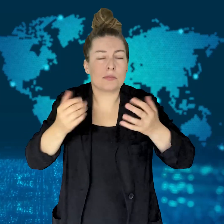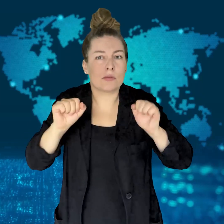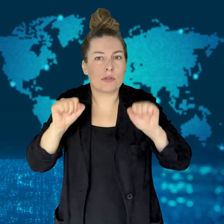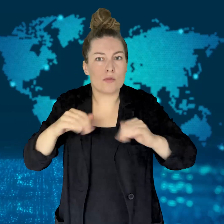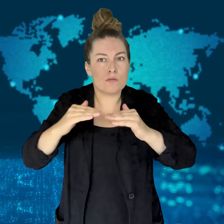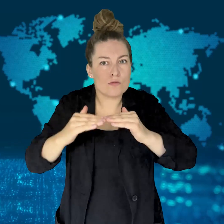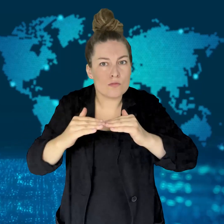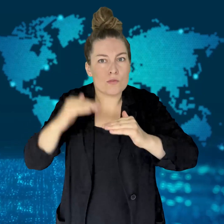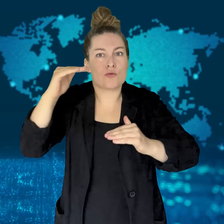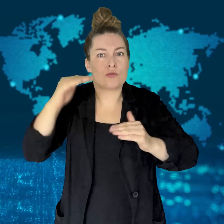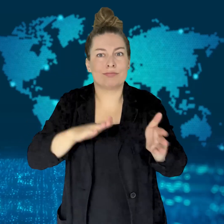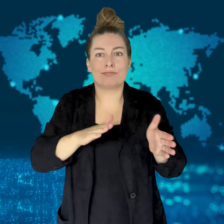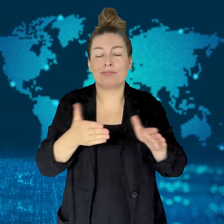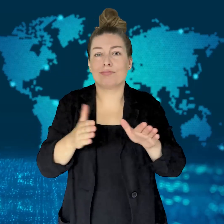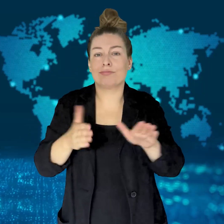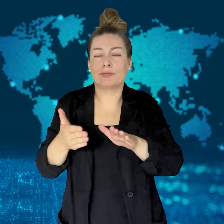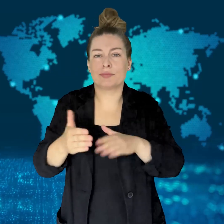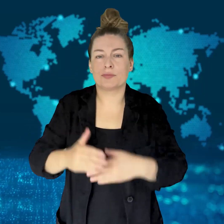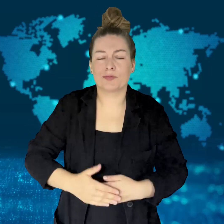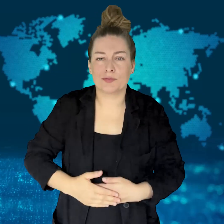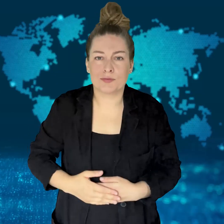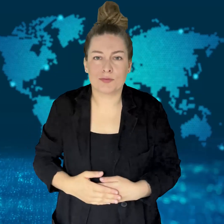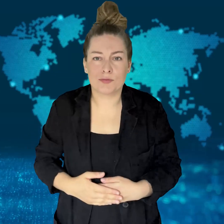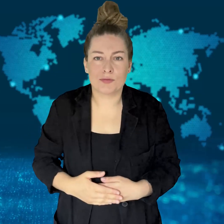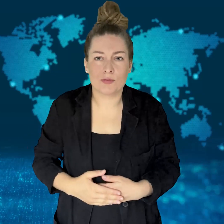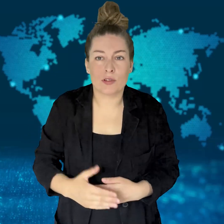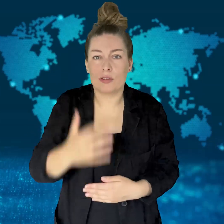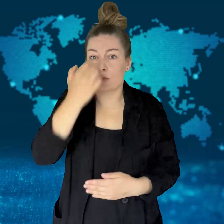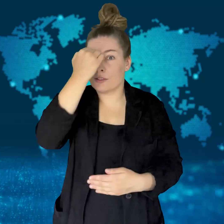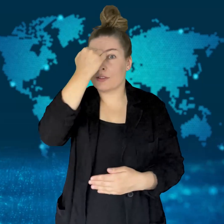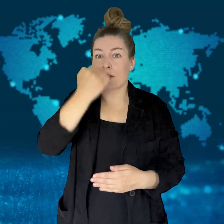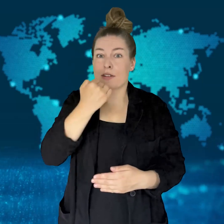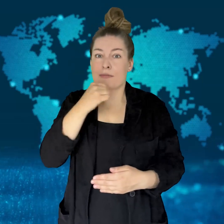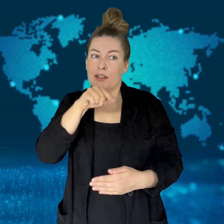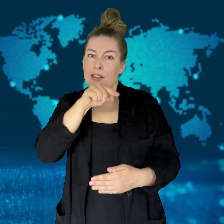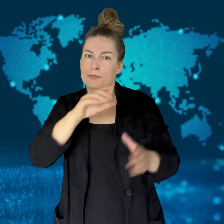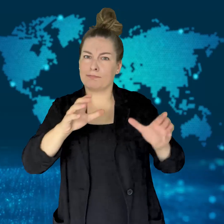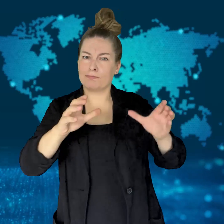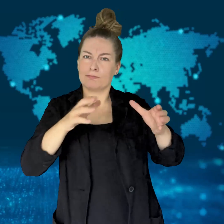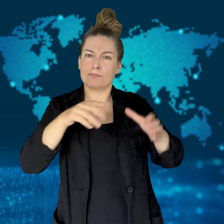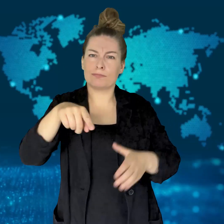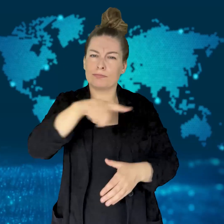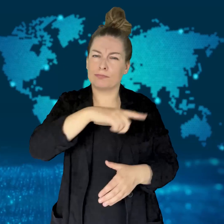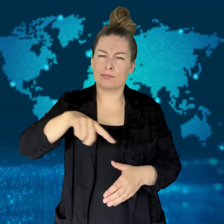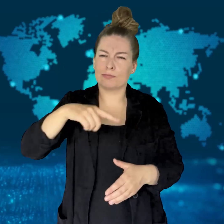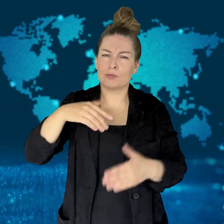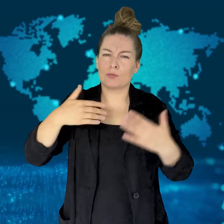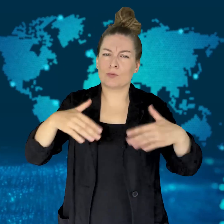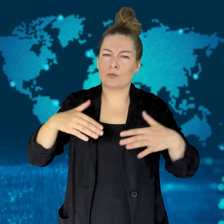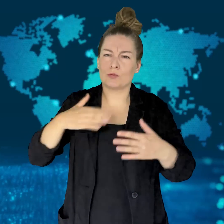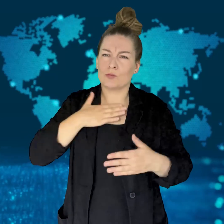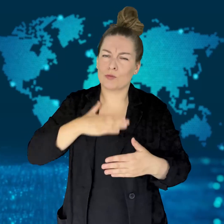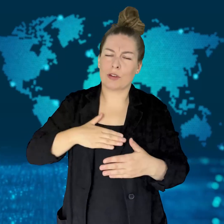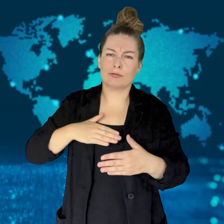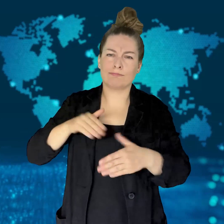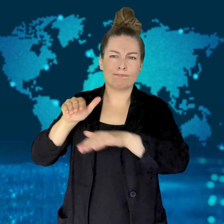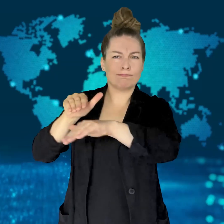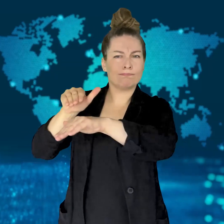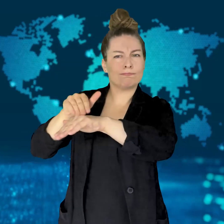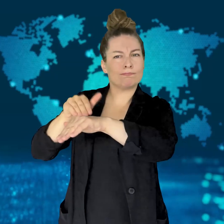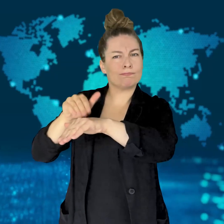fear that there may be more dead than previously thought.